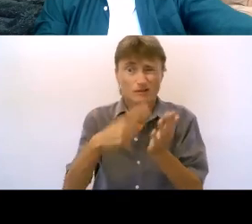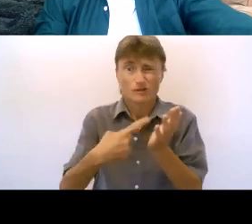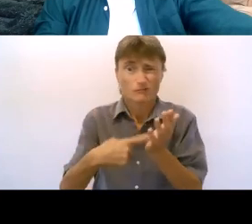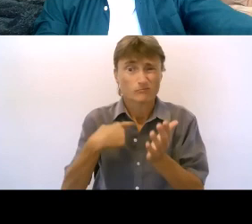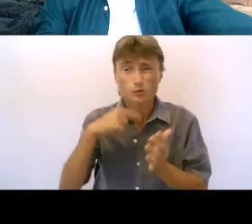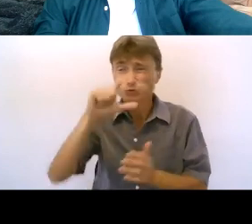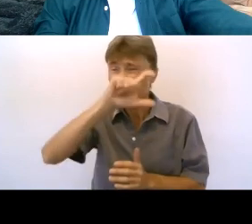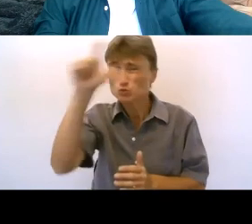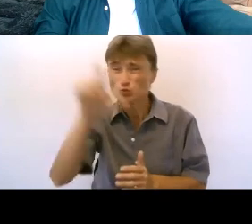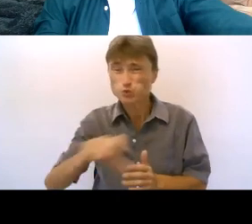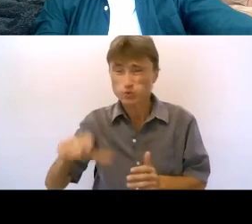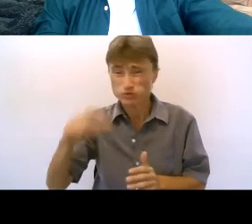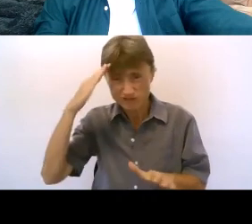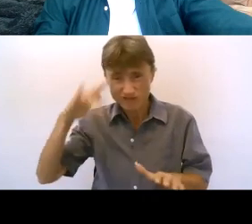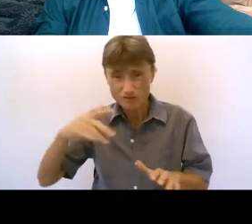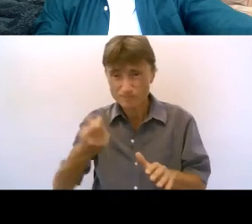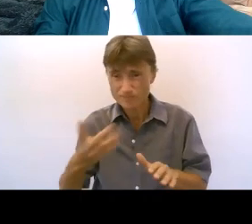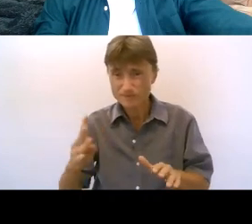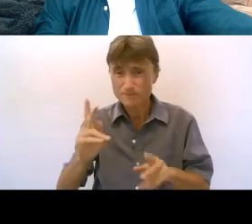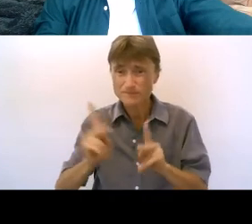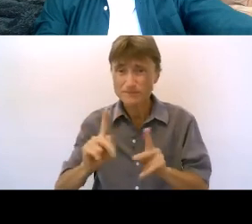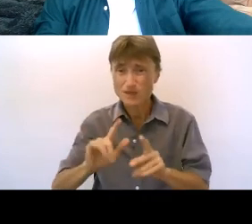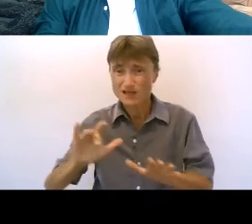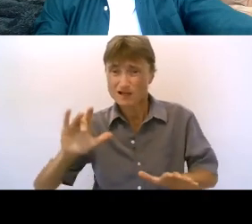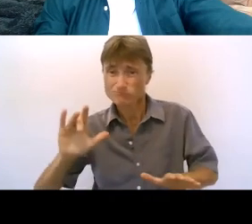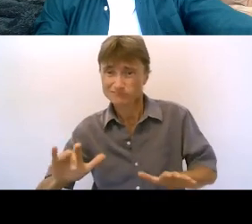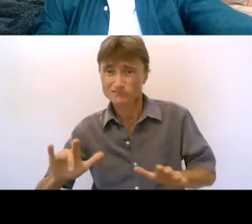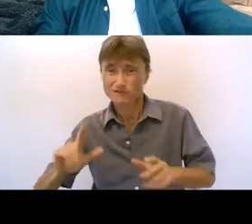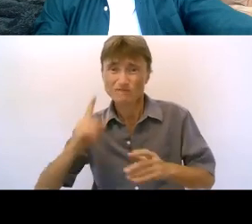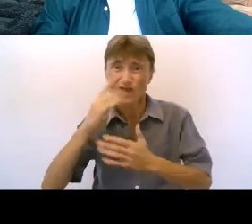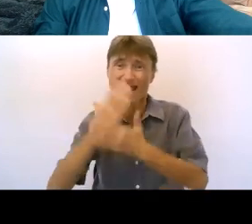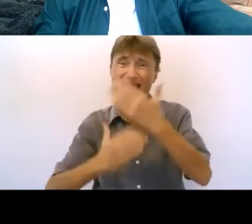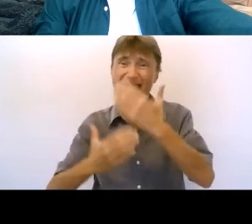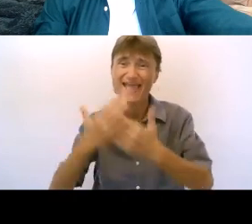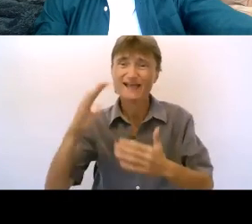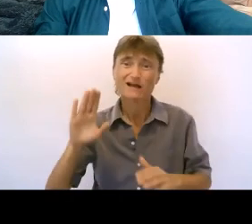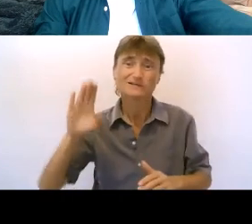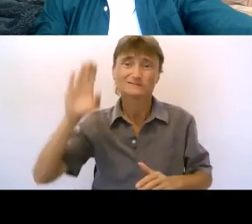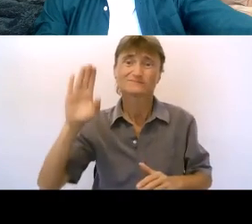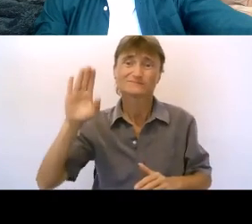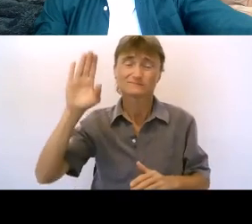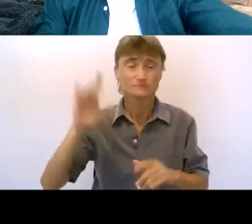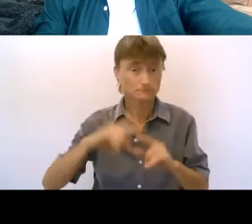One thing as well that I'd like to mention, for those of you in the performing arts community,